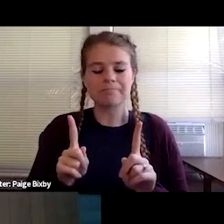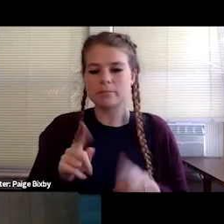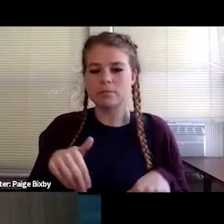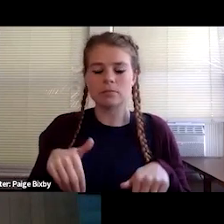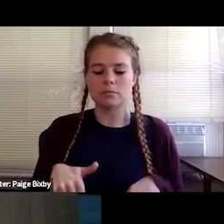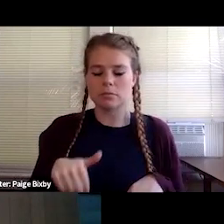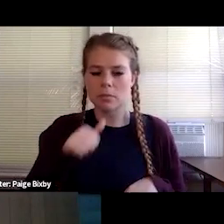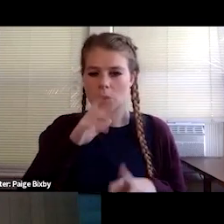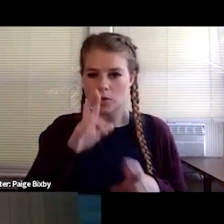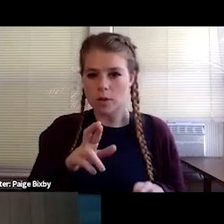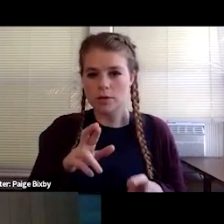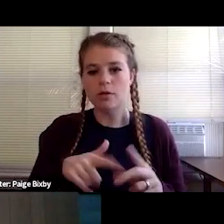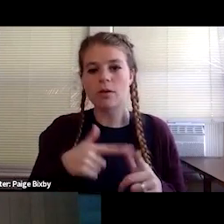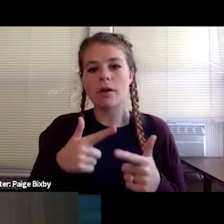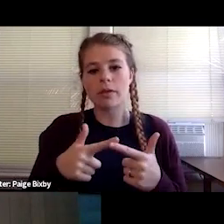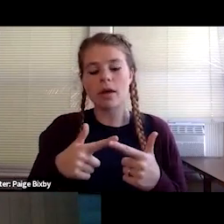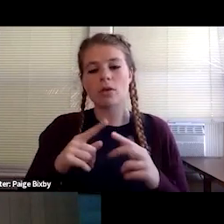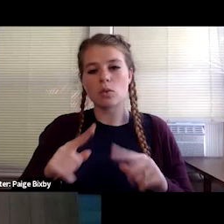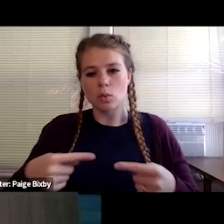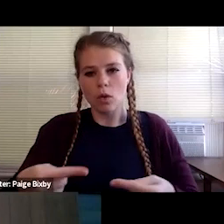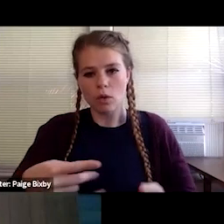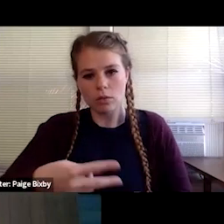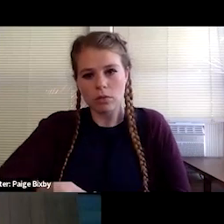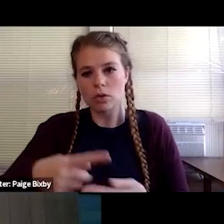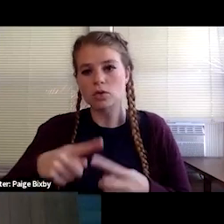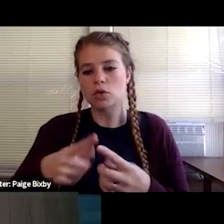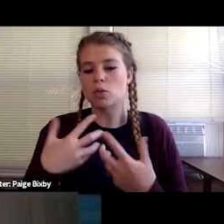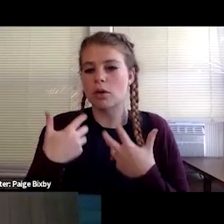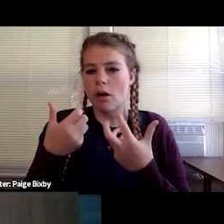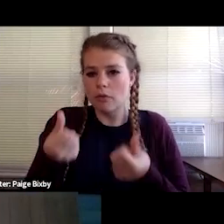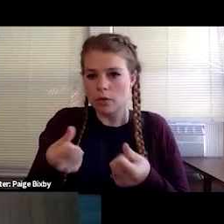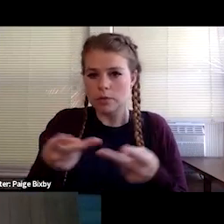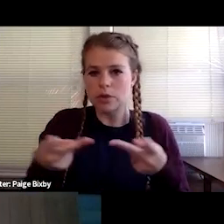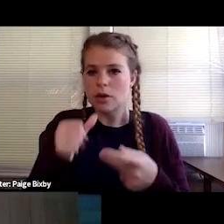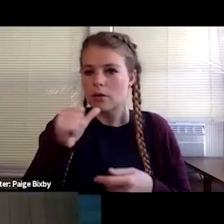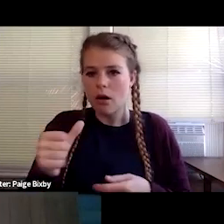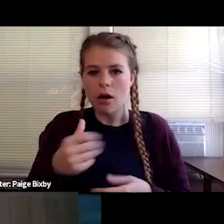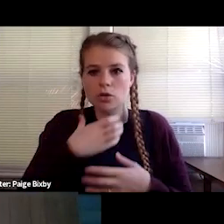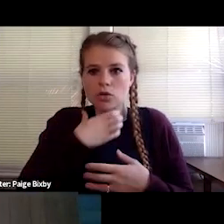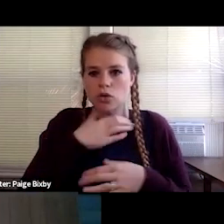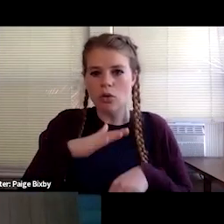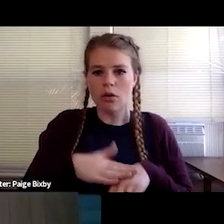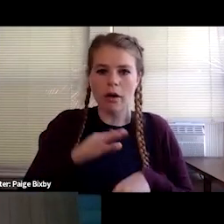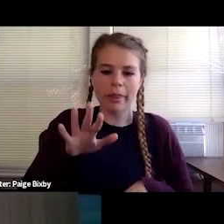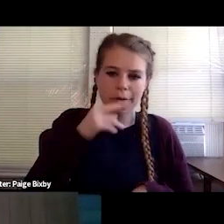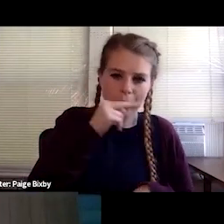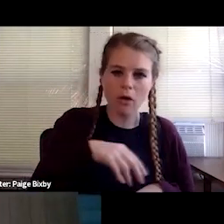we're gonna roll them into the recovery position so they don't choke on their tongue or vomit and administer naloxone as soon as it's available.